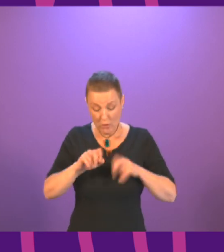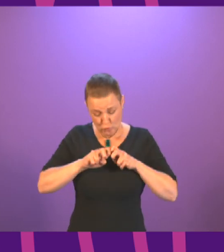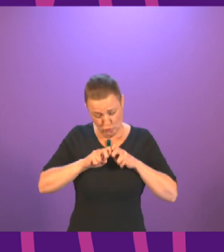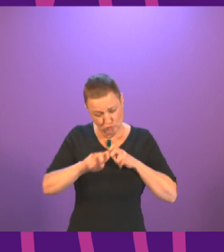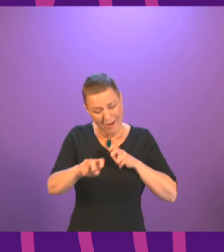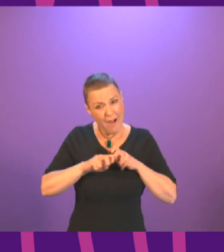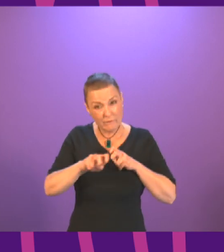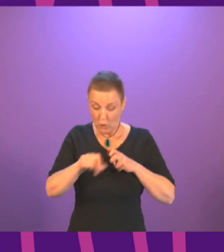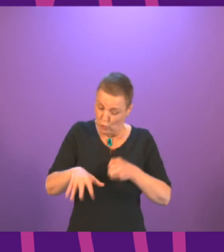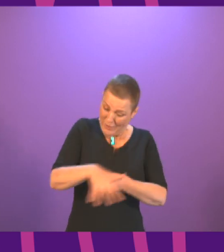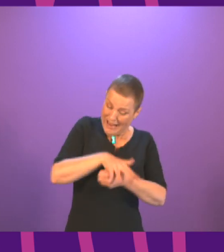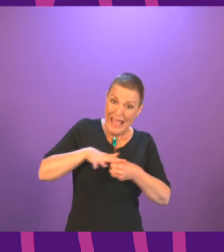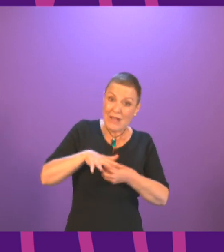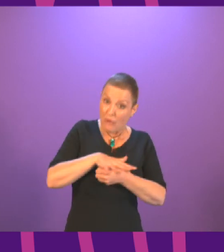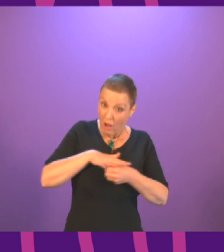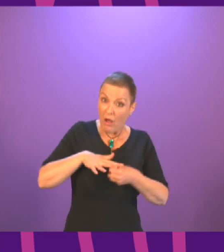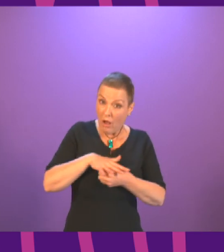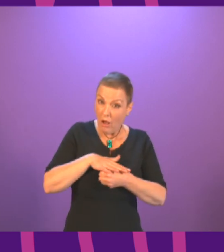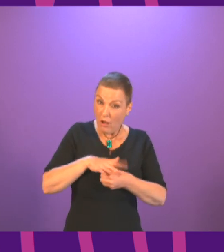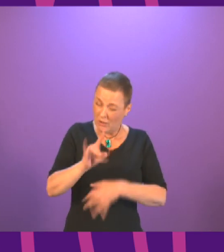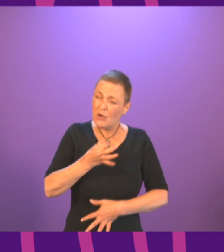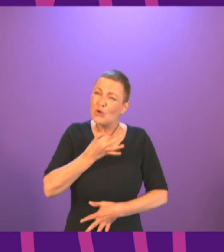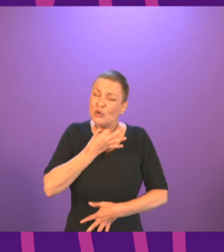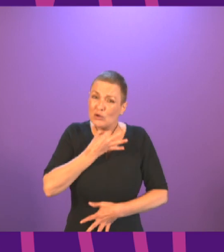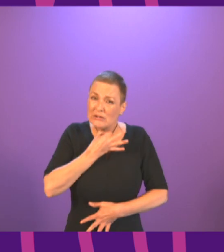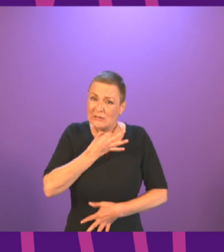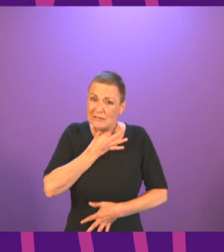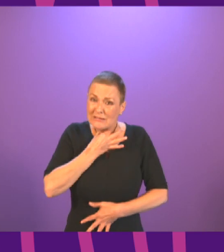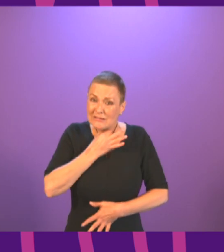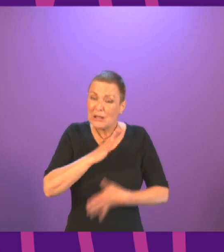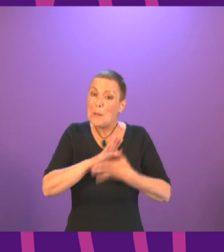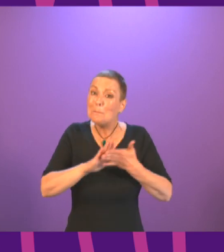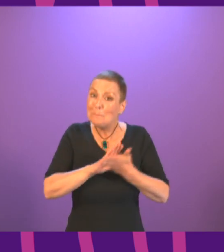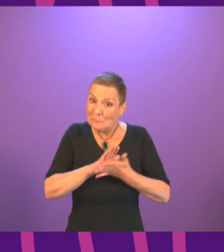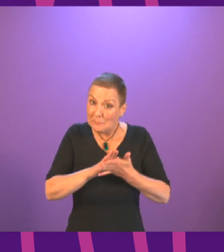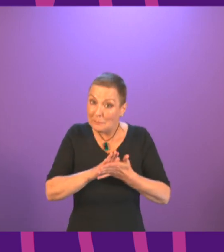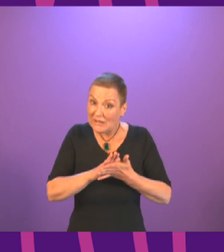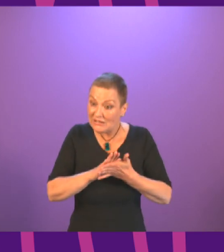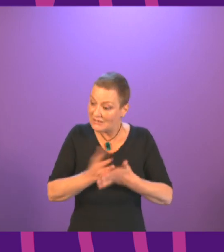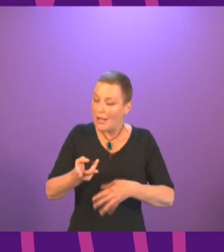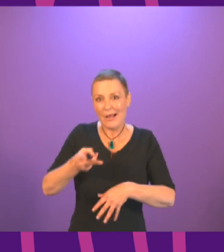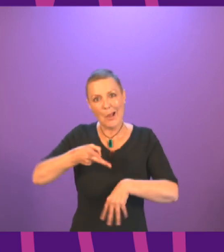all the problems that would result from that, risks undermining not only policing by consent